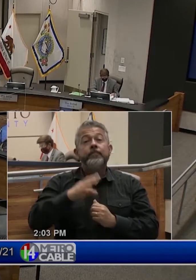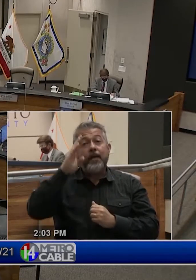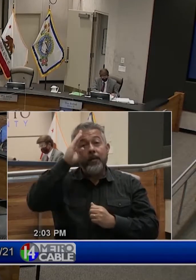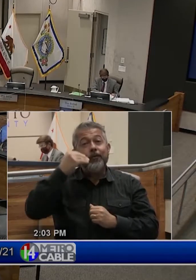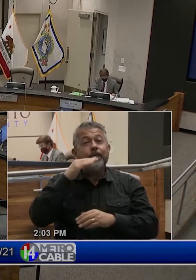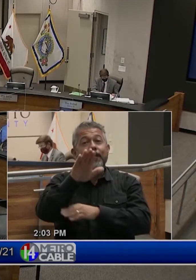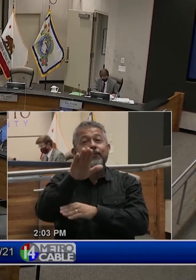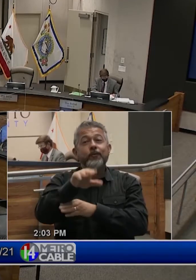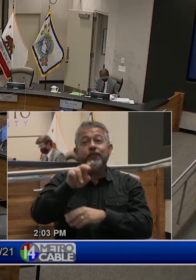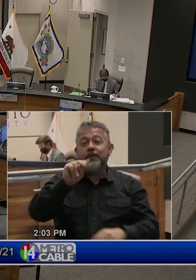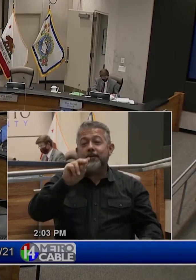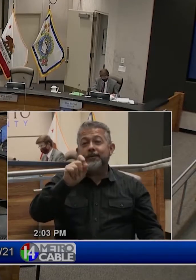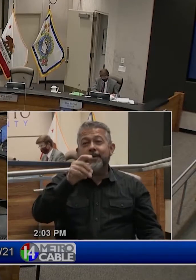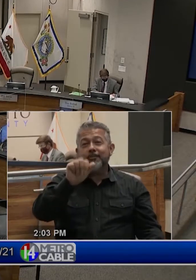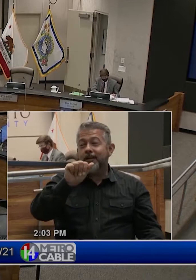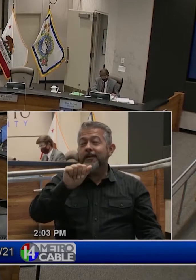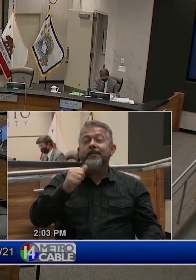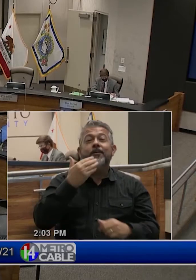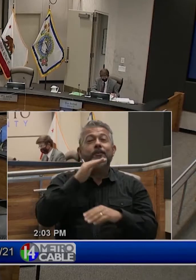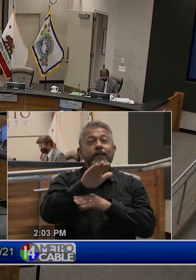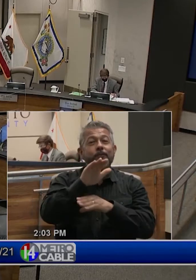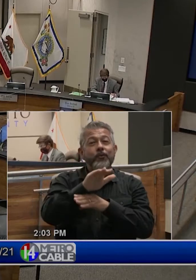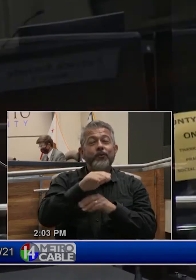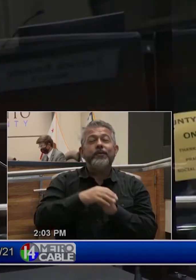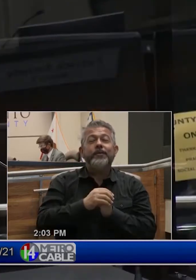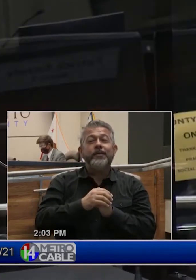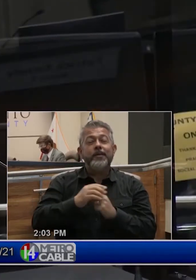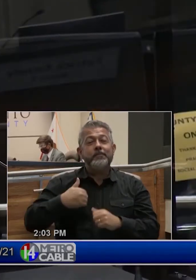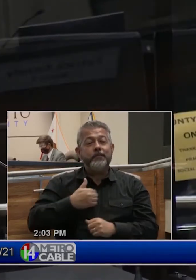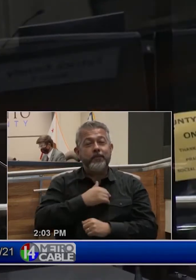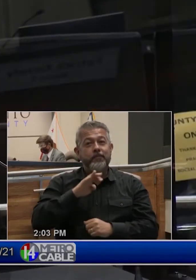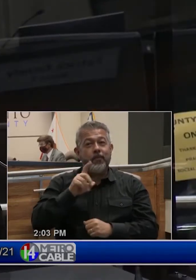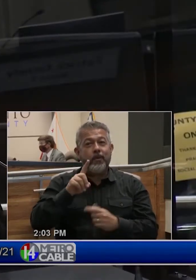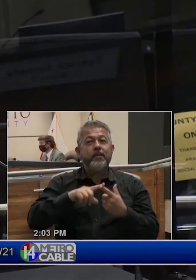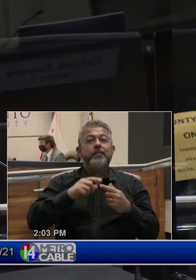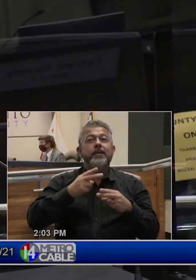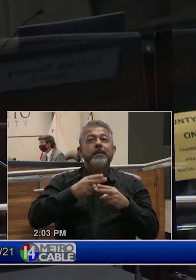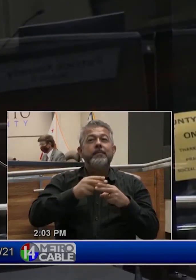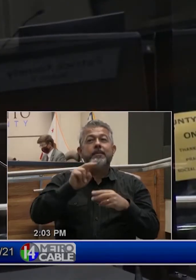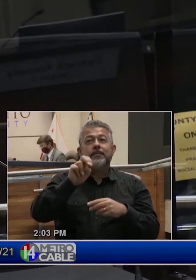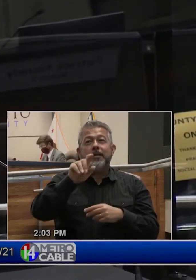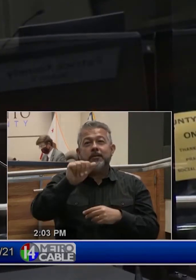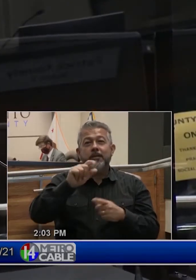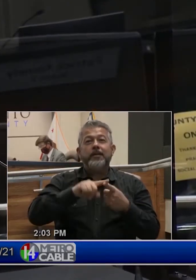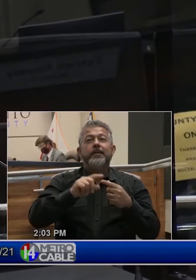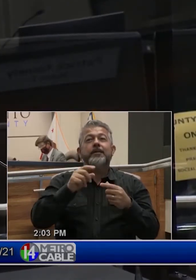MAPPING PRIORITIES. >> GOOD AFTERNOON, NATASHA. GOOD AFTERNOON, NATASHA. >> GOOD AFTERNOON, I'M NATASHA GOOD AFTERNOON, I'M NATASHA DRAIN, GOVERNMENTAL OFFICER